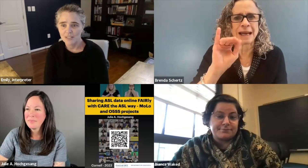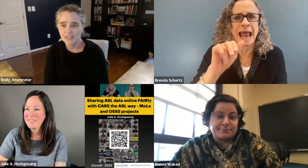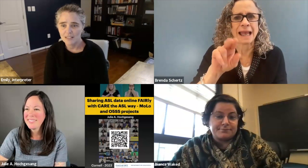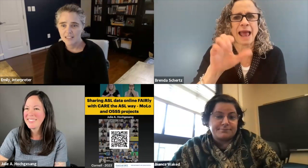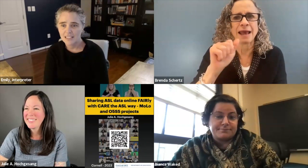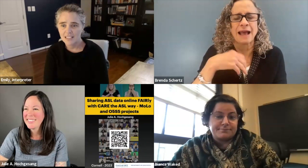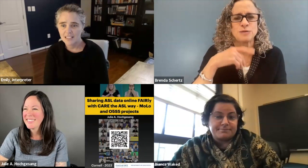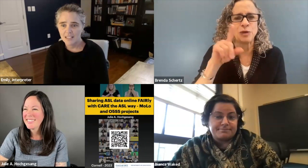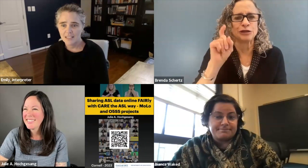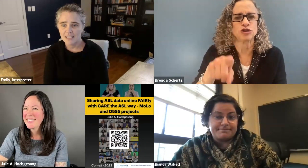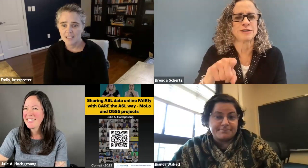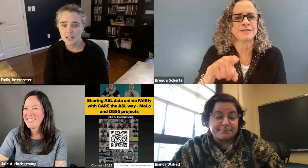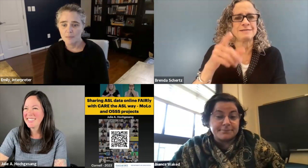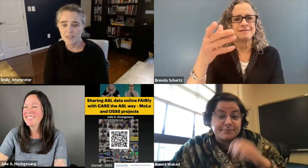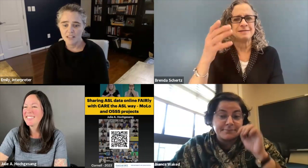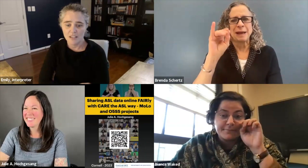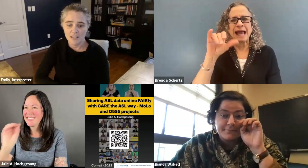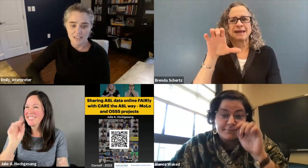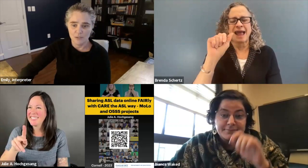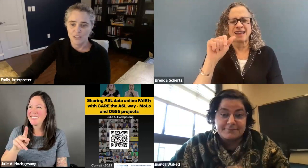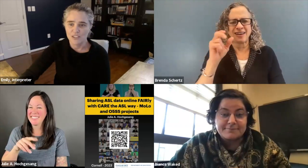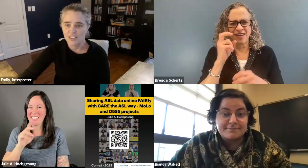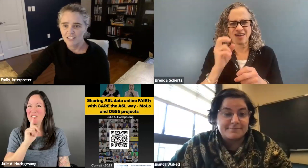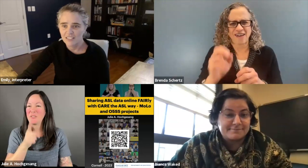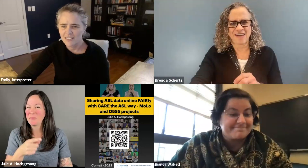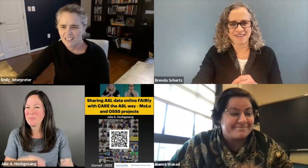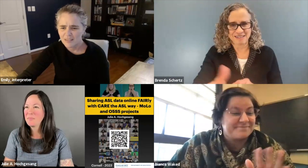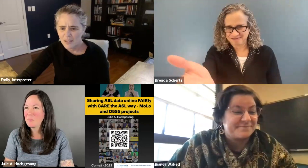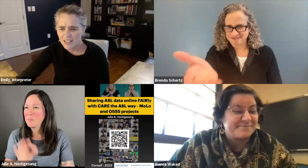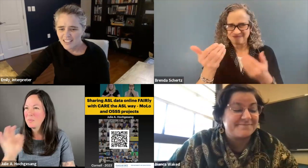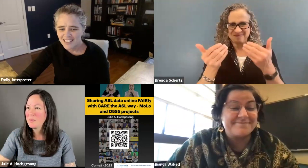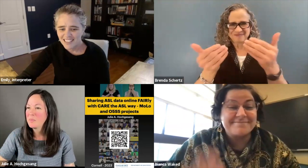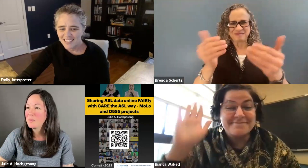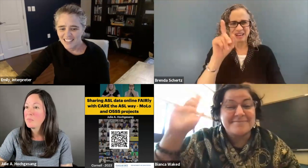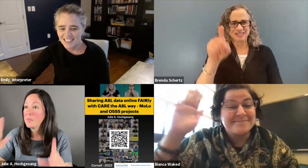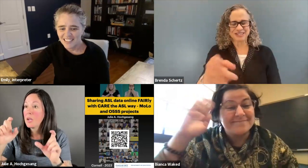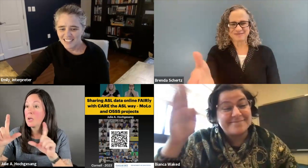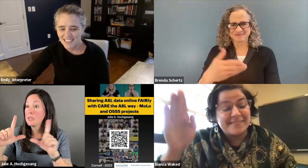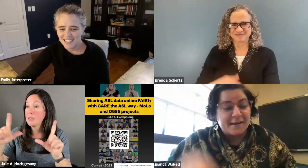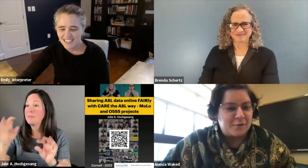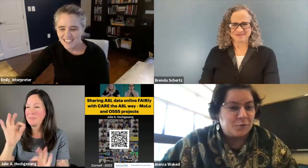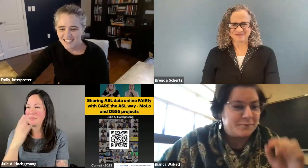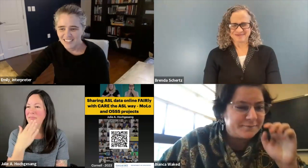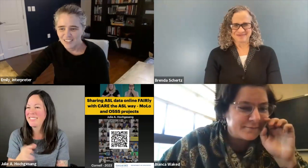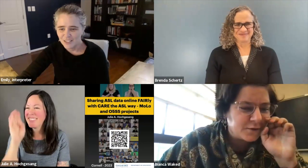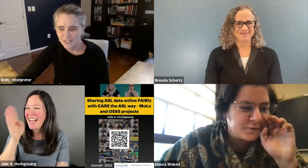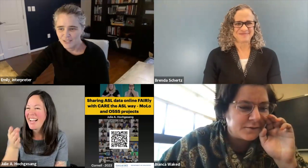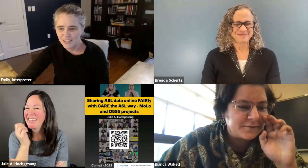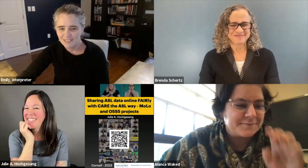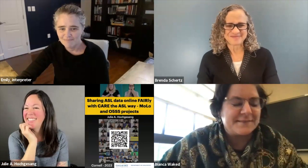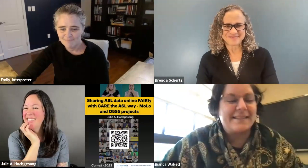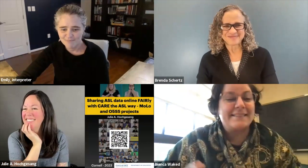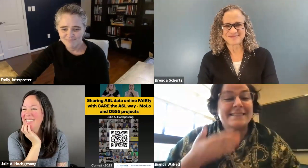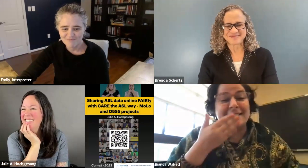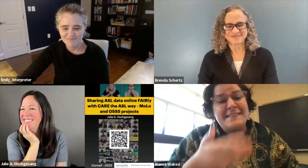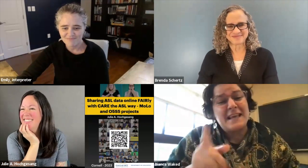to see Bianca has a question yes